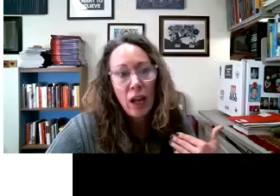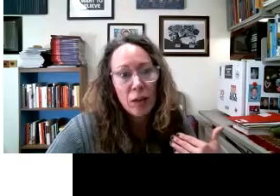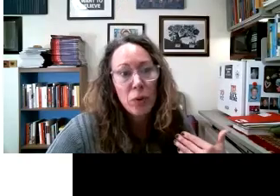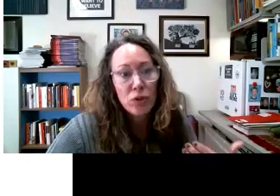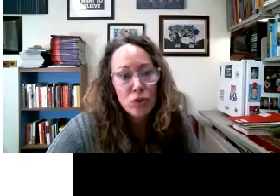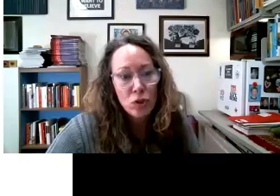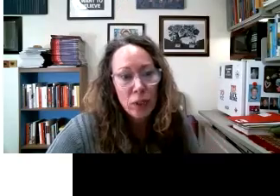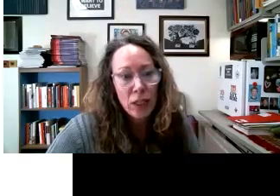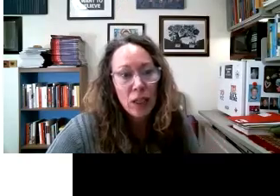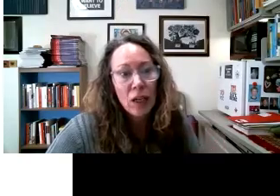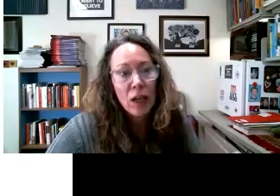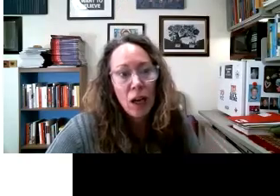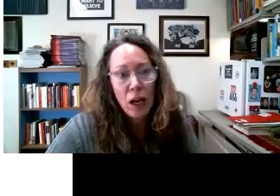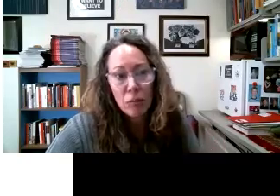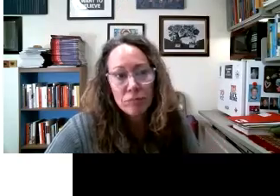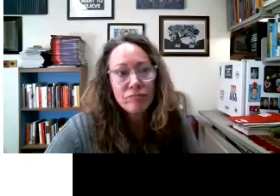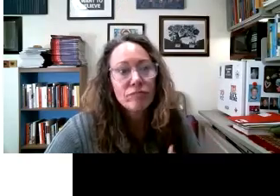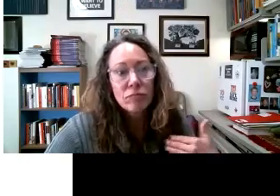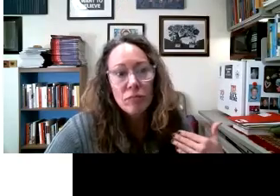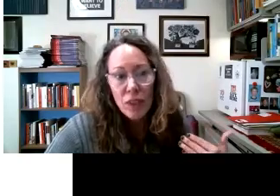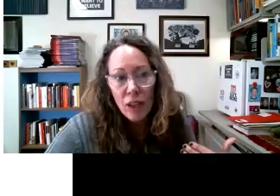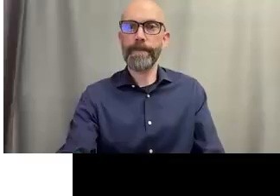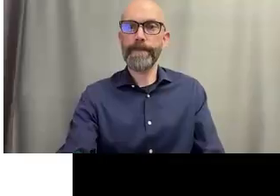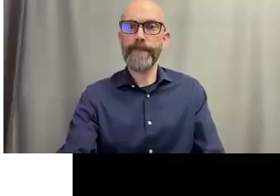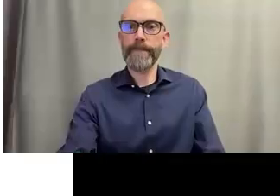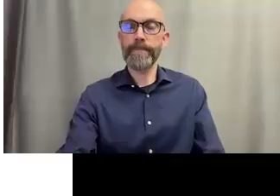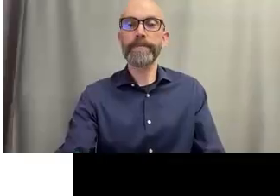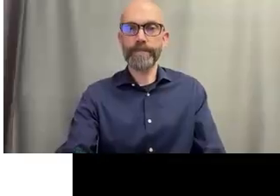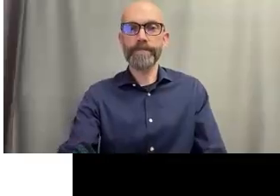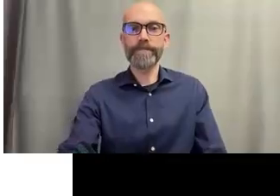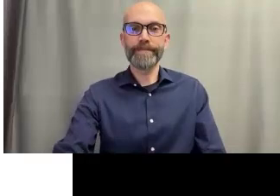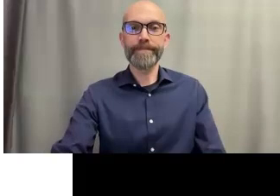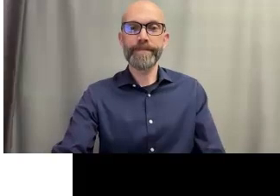and pursuing a full zero